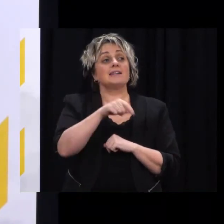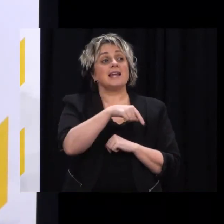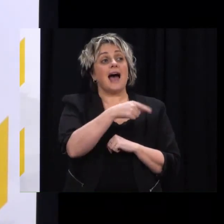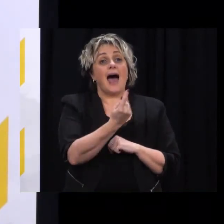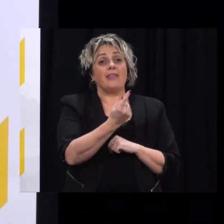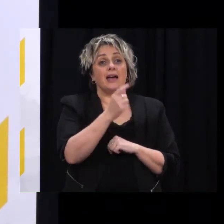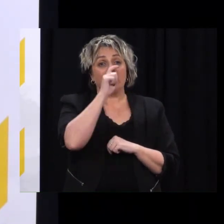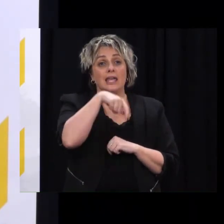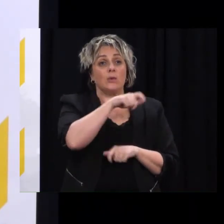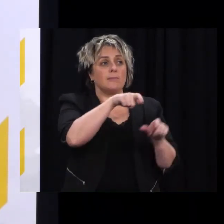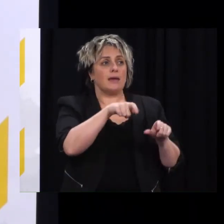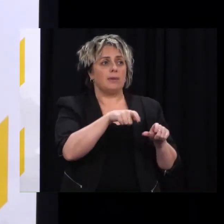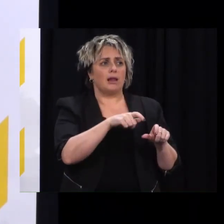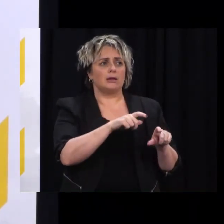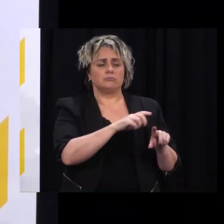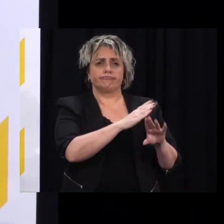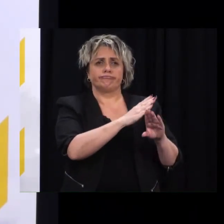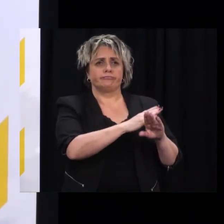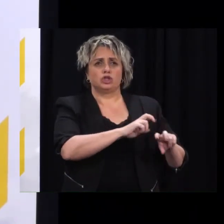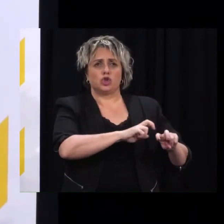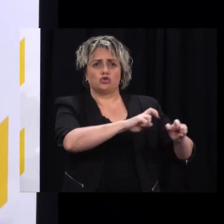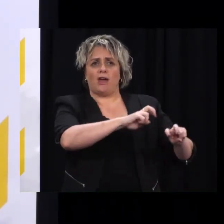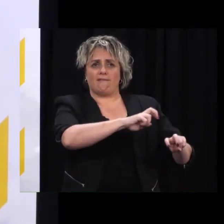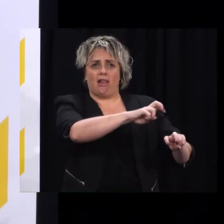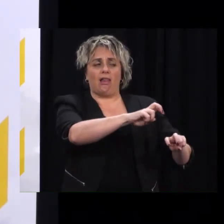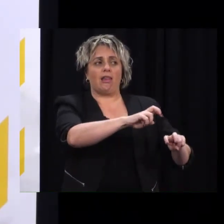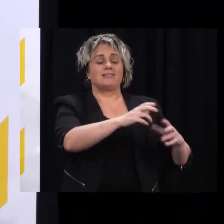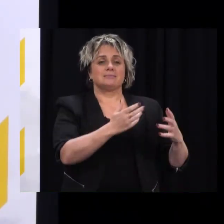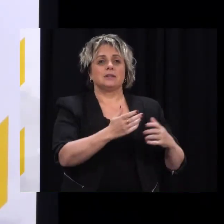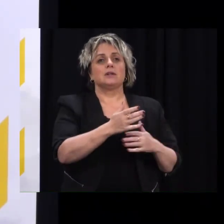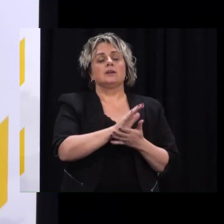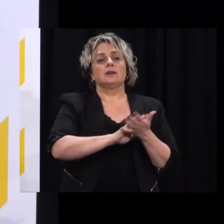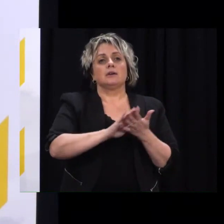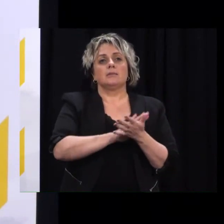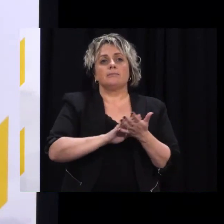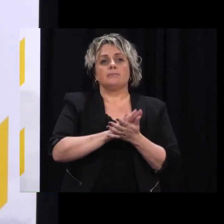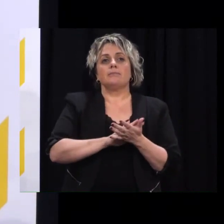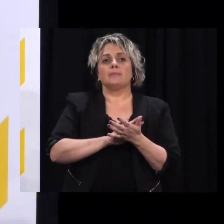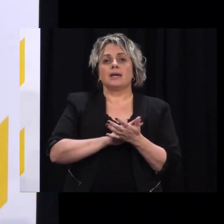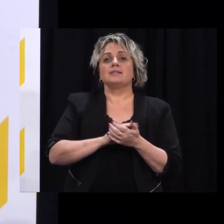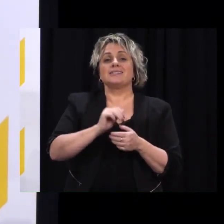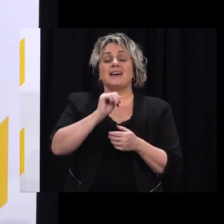Parliament, are you disappointed that Nationals